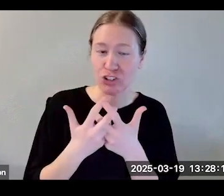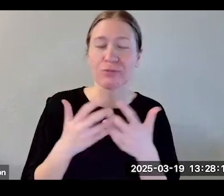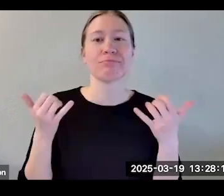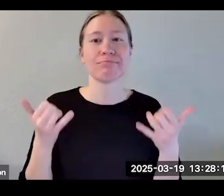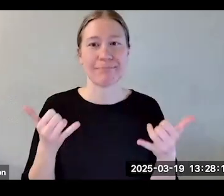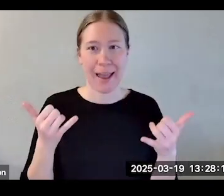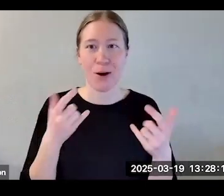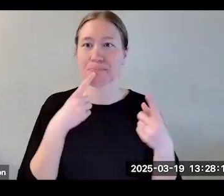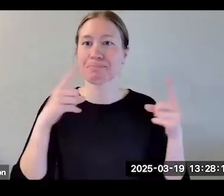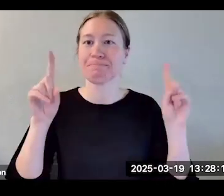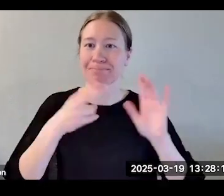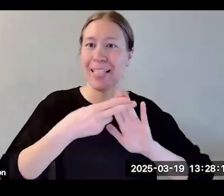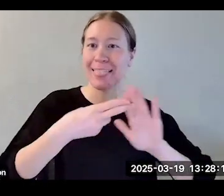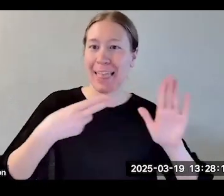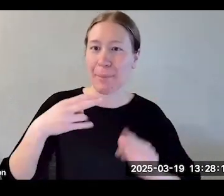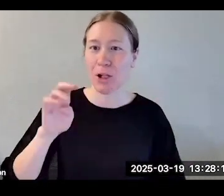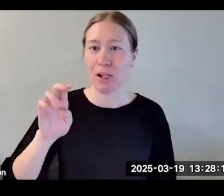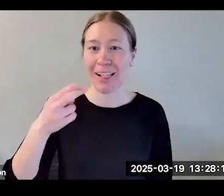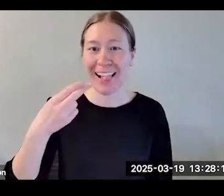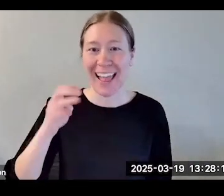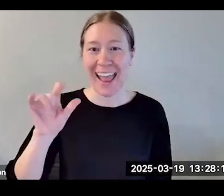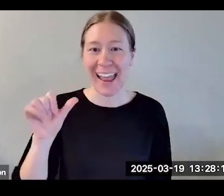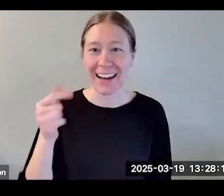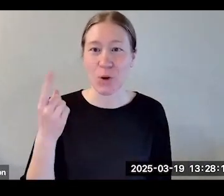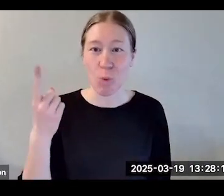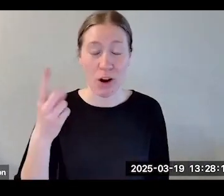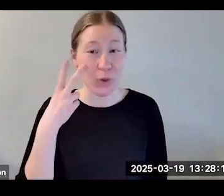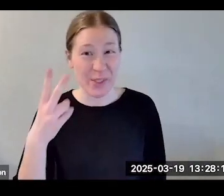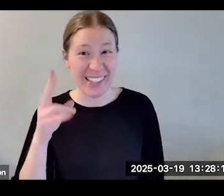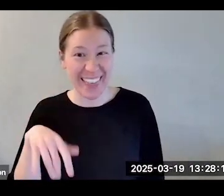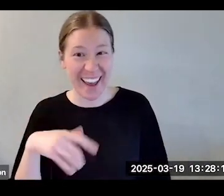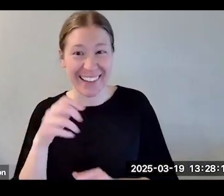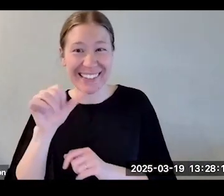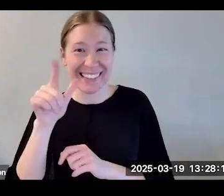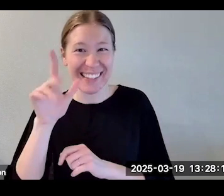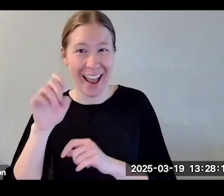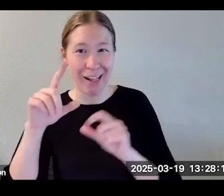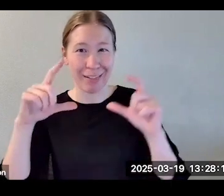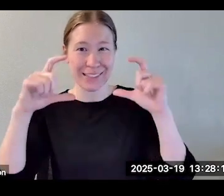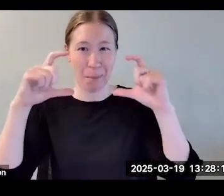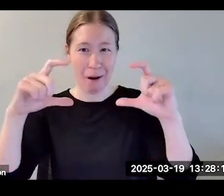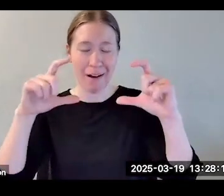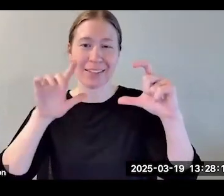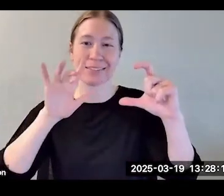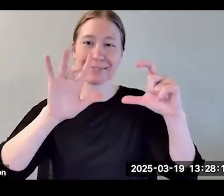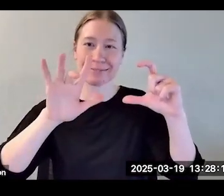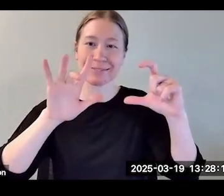You can tell that because heading one is highlighted in the styles area when this is selected, when this text is selected.